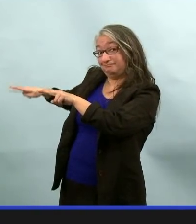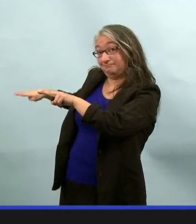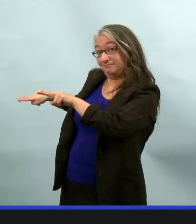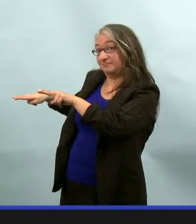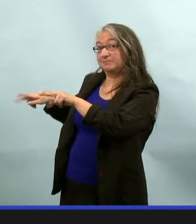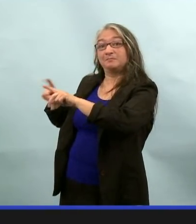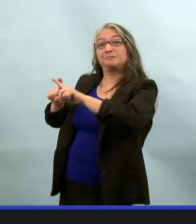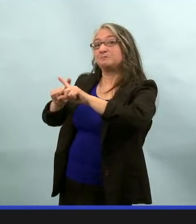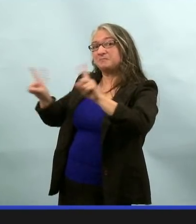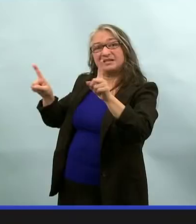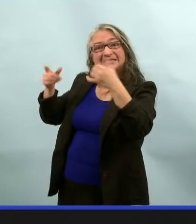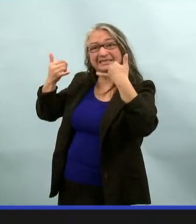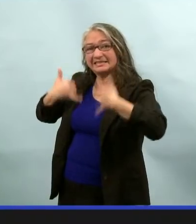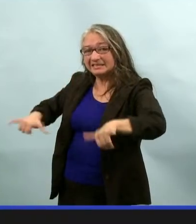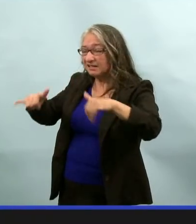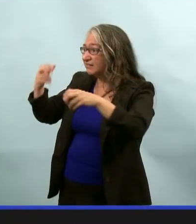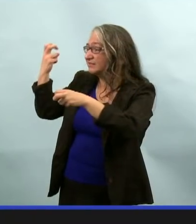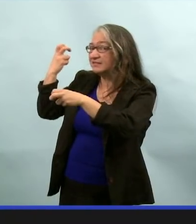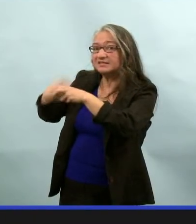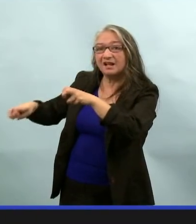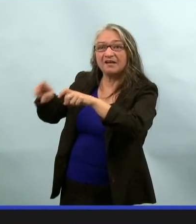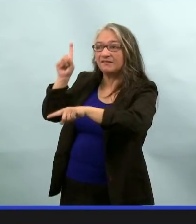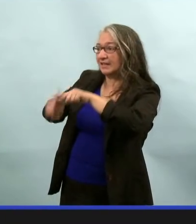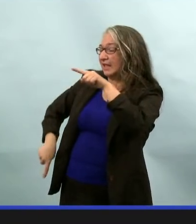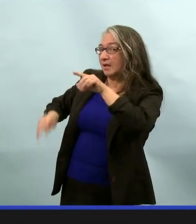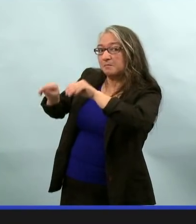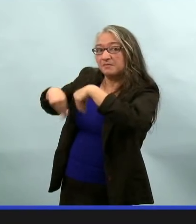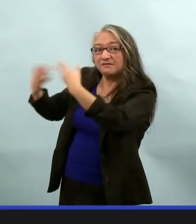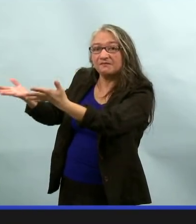do you intend some people to maybe put more restrictive measure in the province